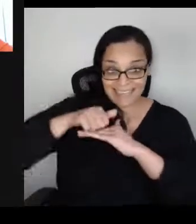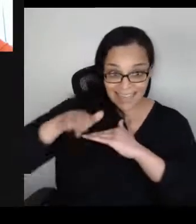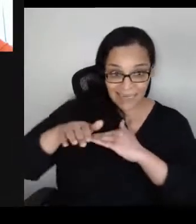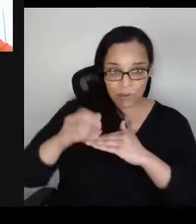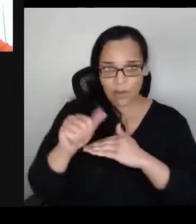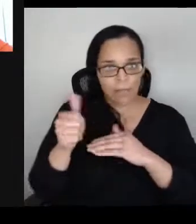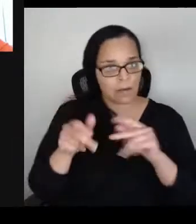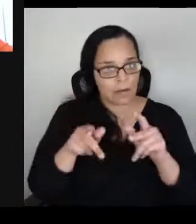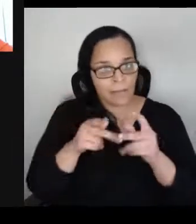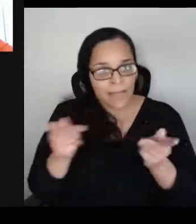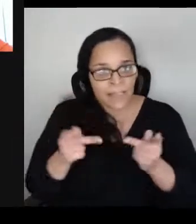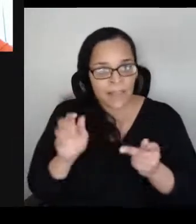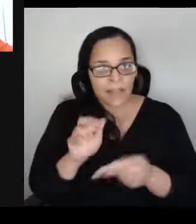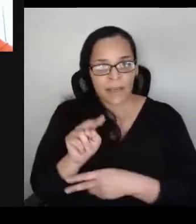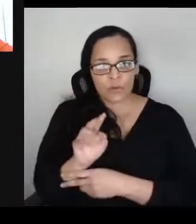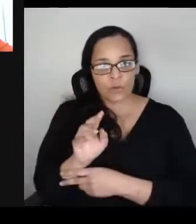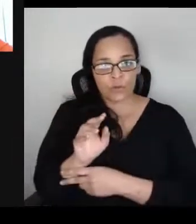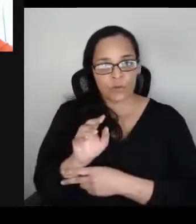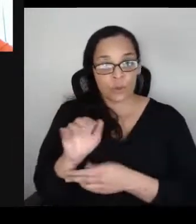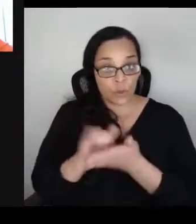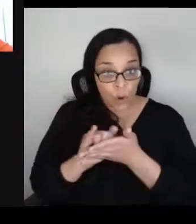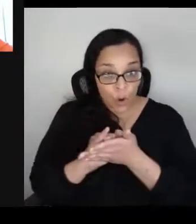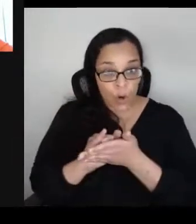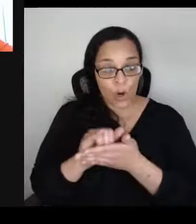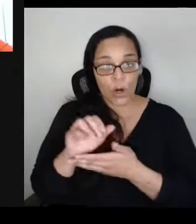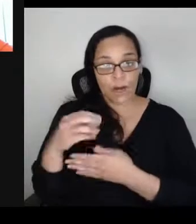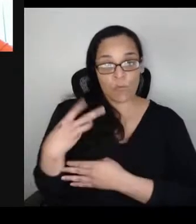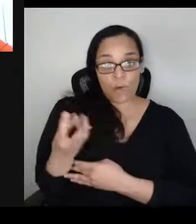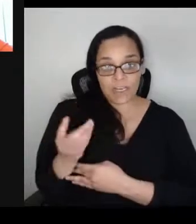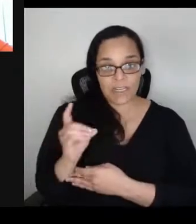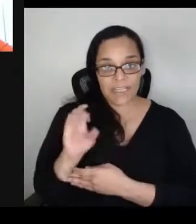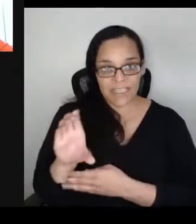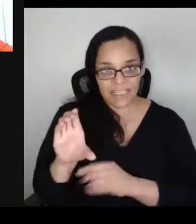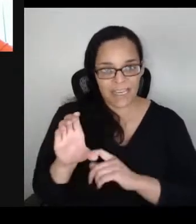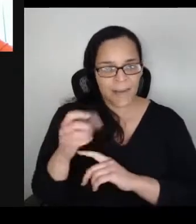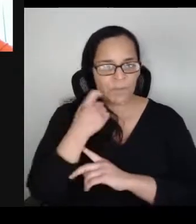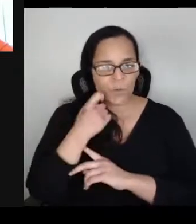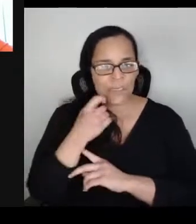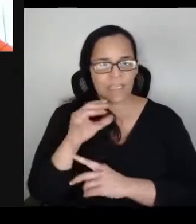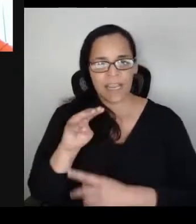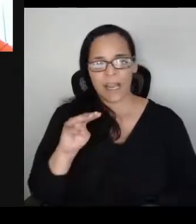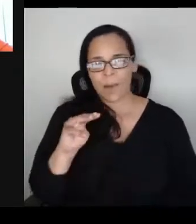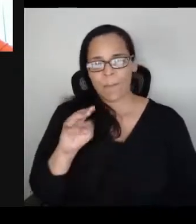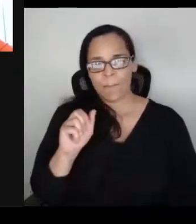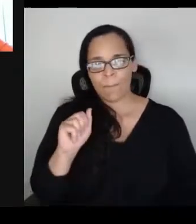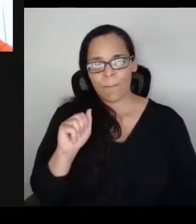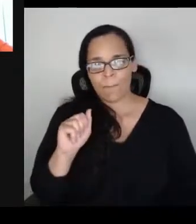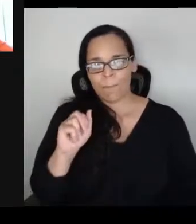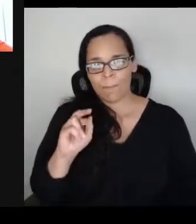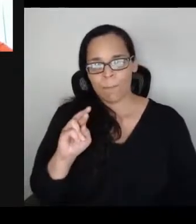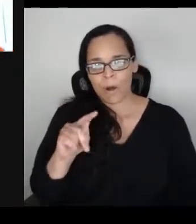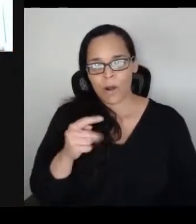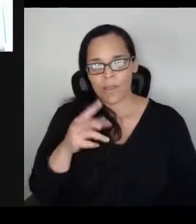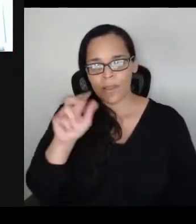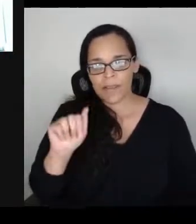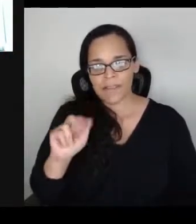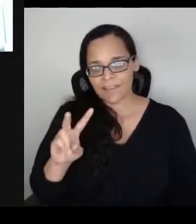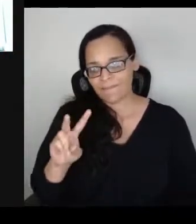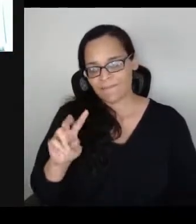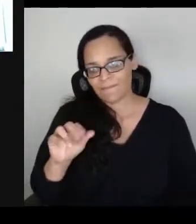Washington, D.C, and recently Martha's Vineyard. They are lying to refugees, they're putting them